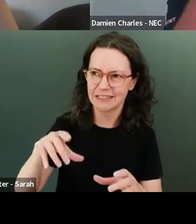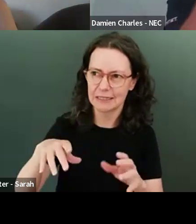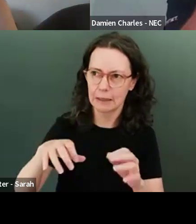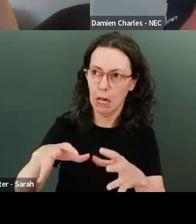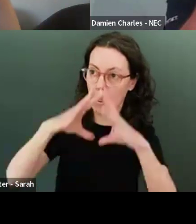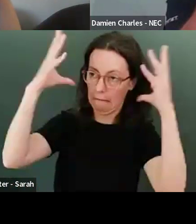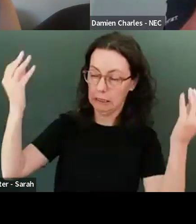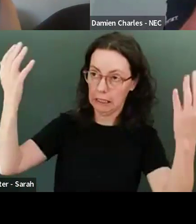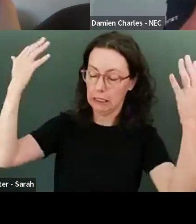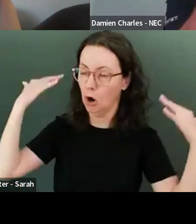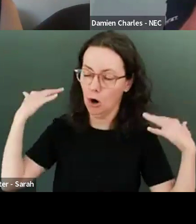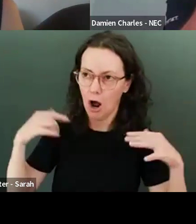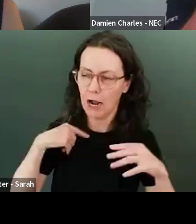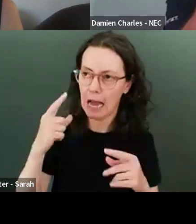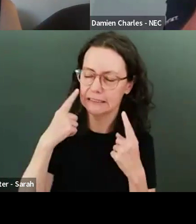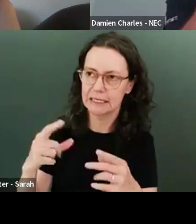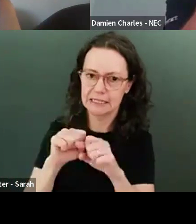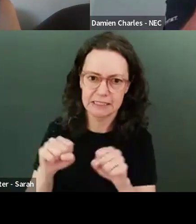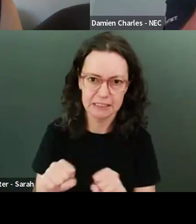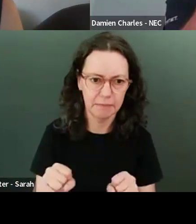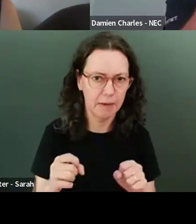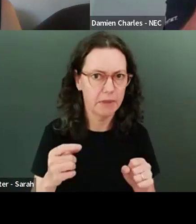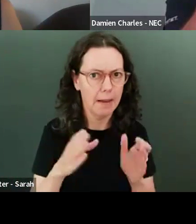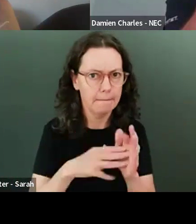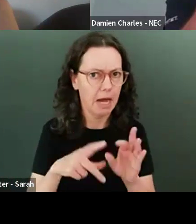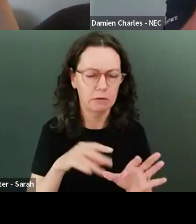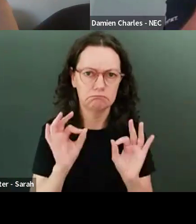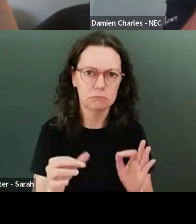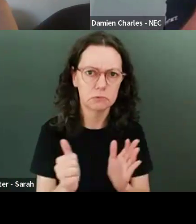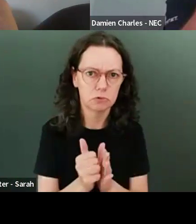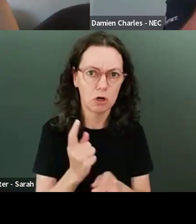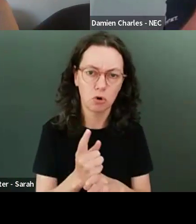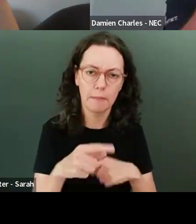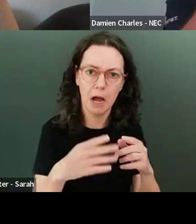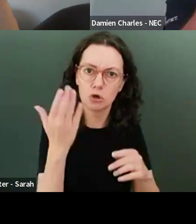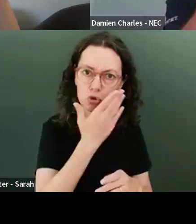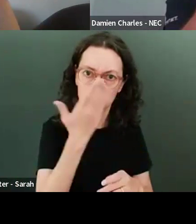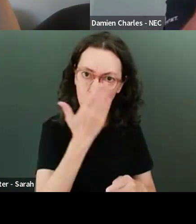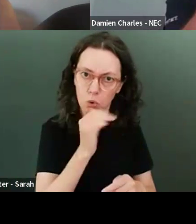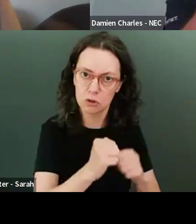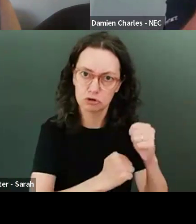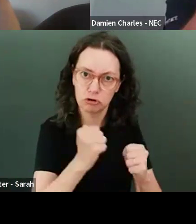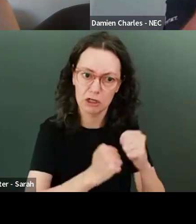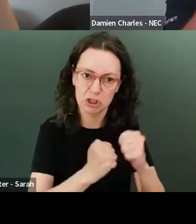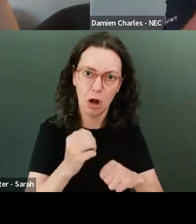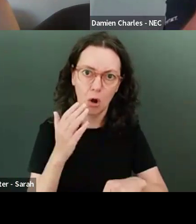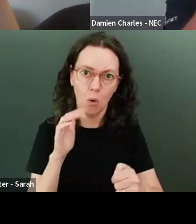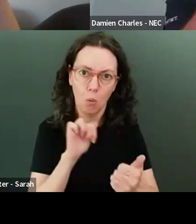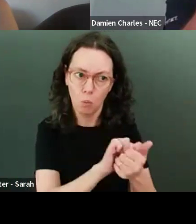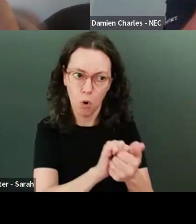of the biggest system and I love listening to Maddie talking about the way the school had structured by